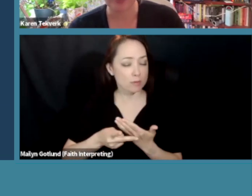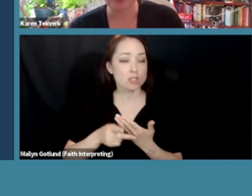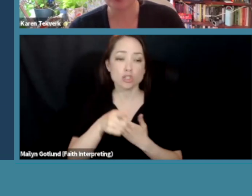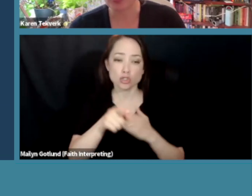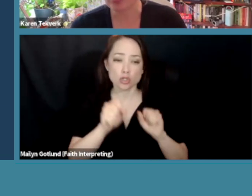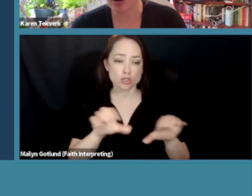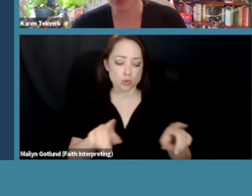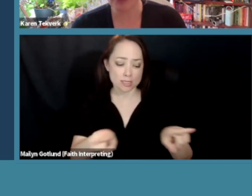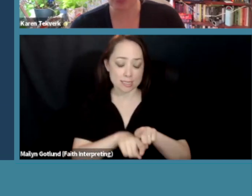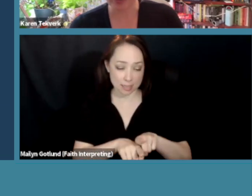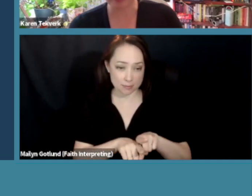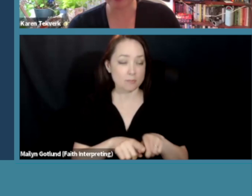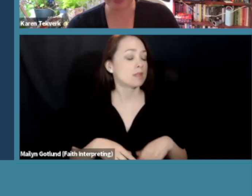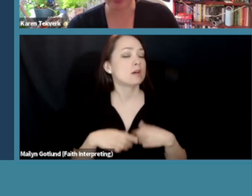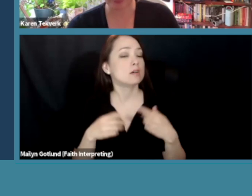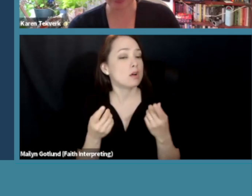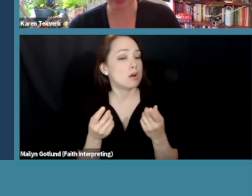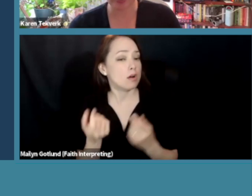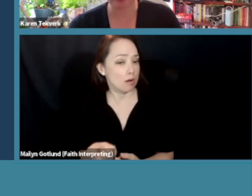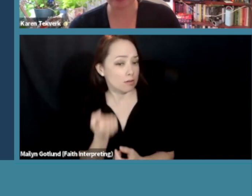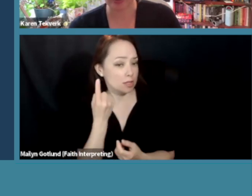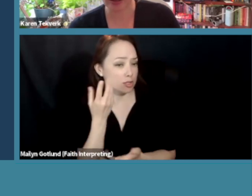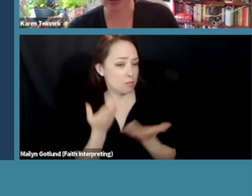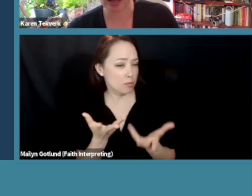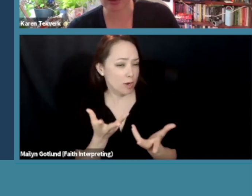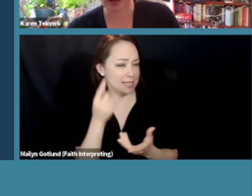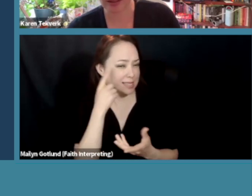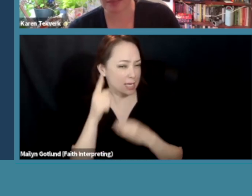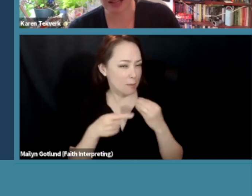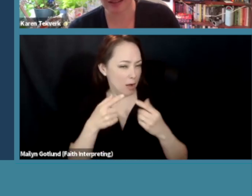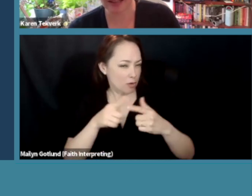You also may want to consider your language and whether it's meeting